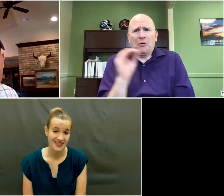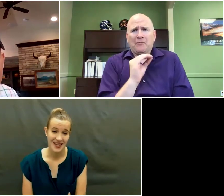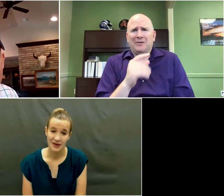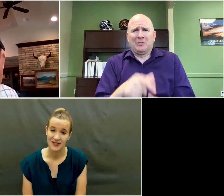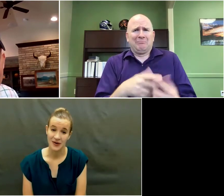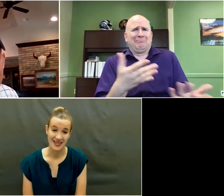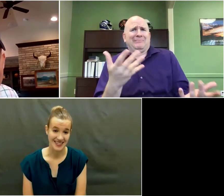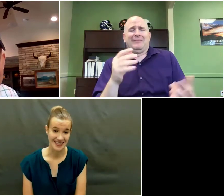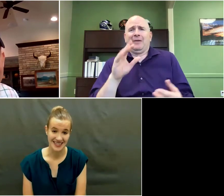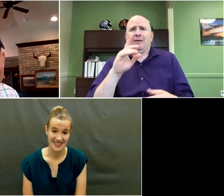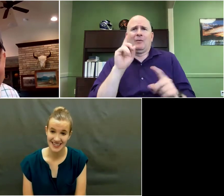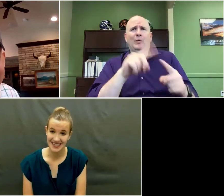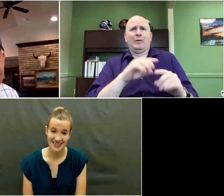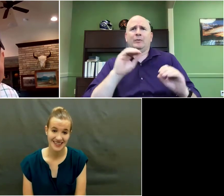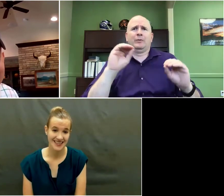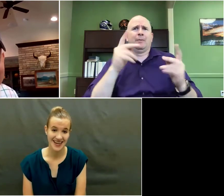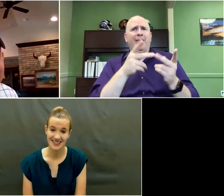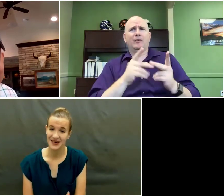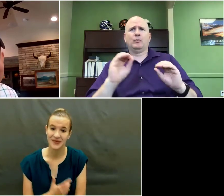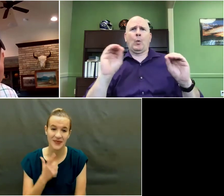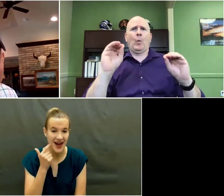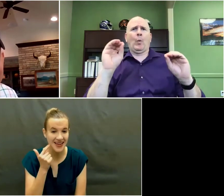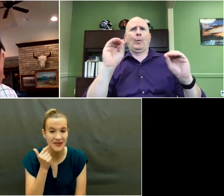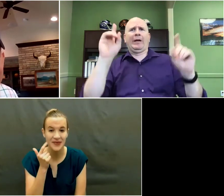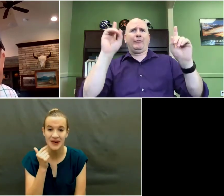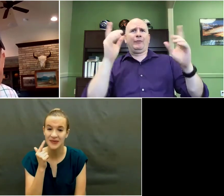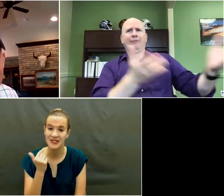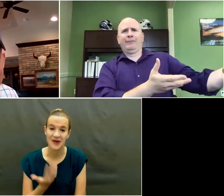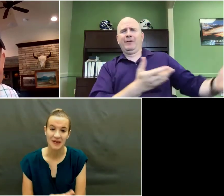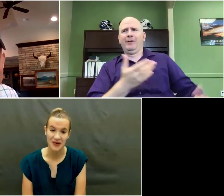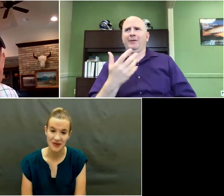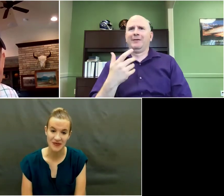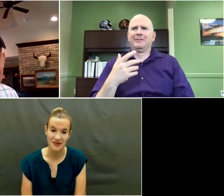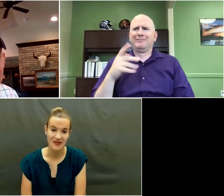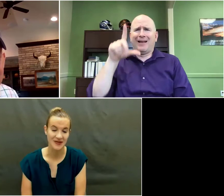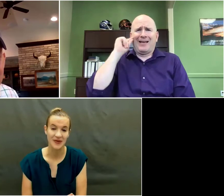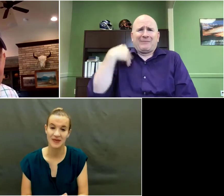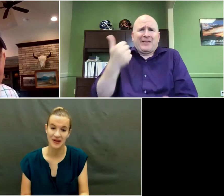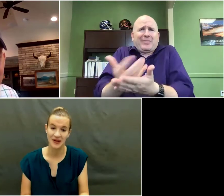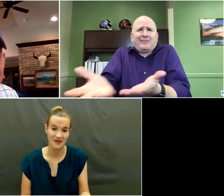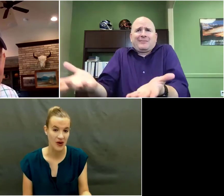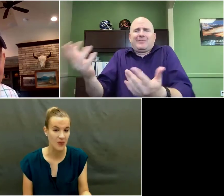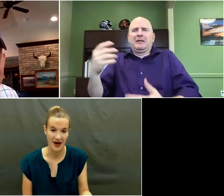thought I was crazy. They said, Why in the world would you want to move to the middle of nowhere